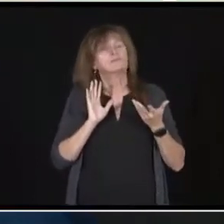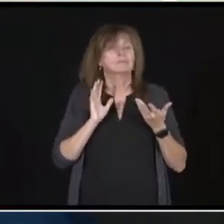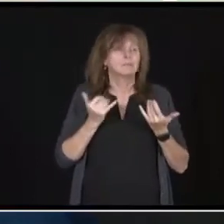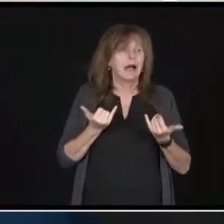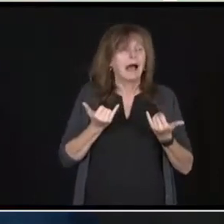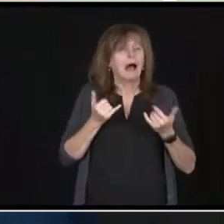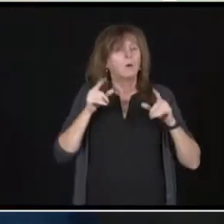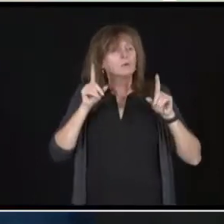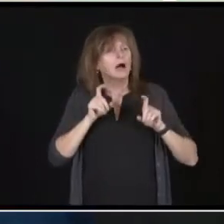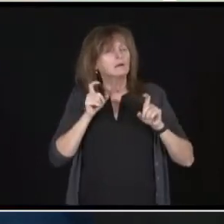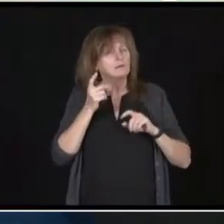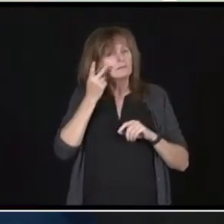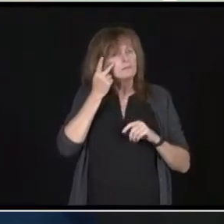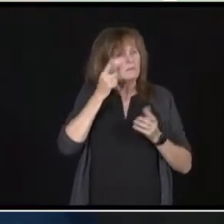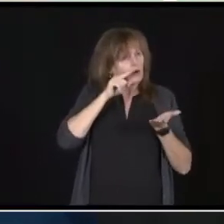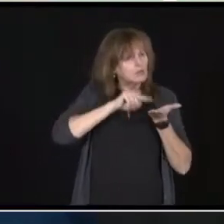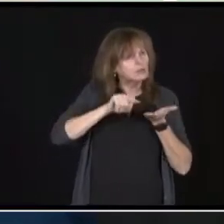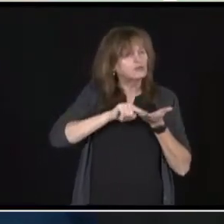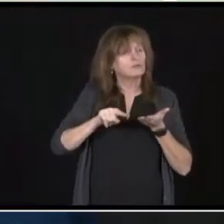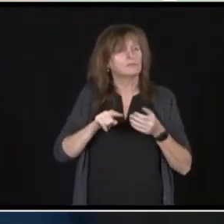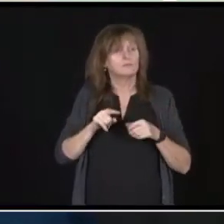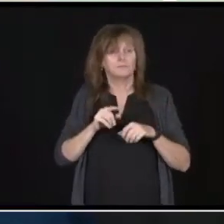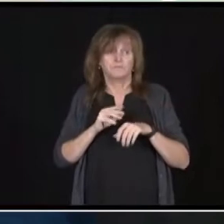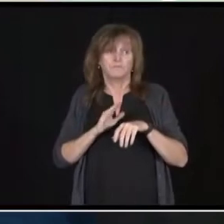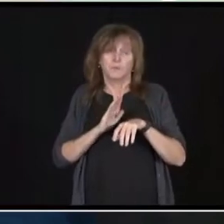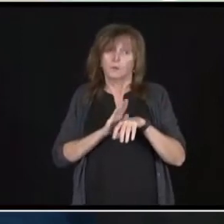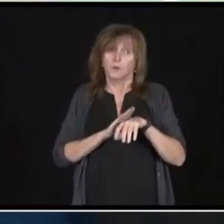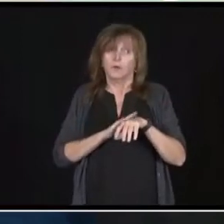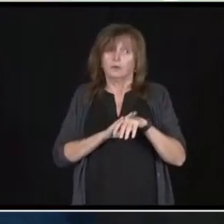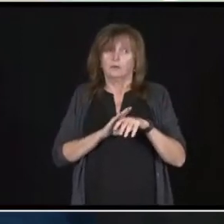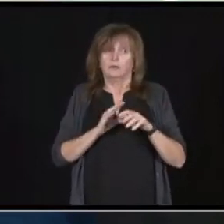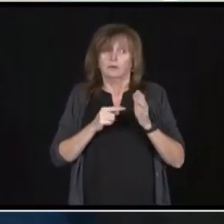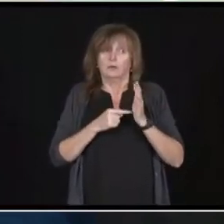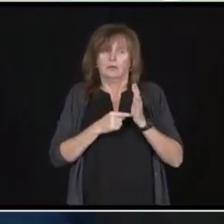So that kind of data at this point, it is research pilot level.